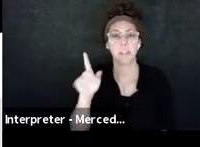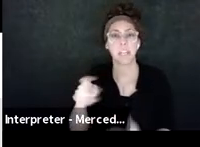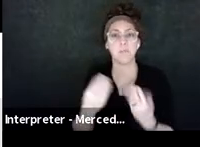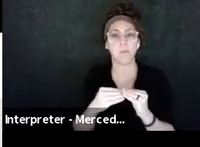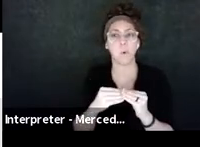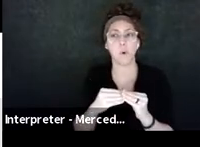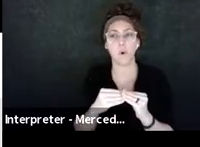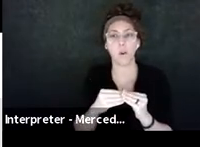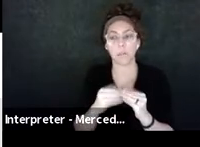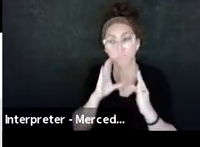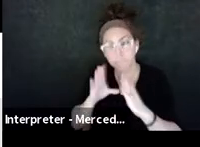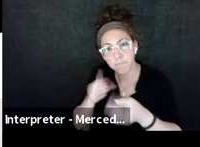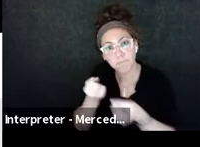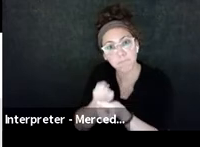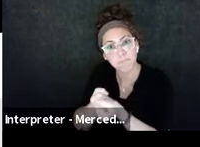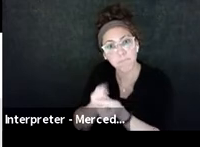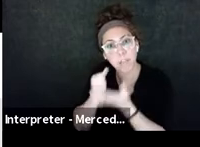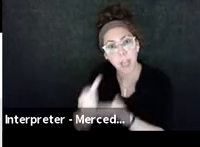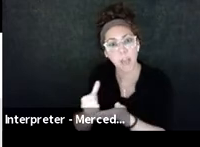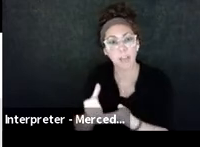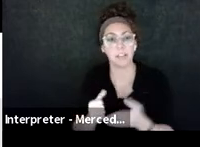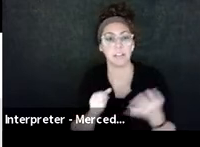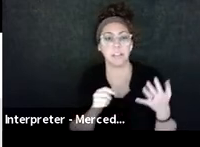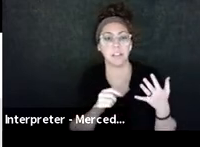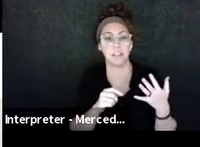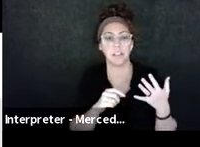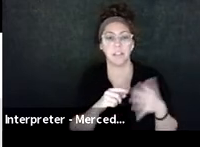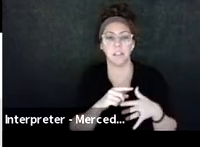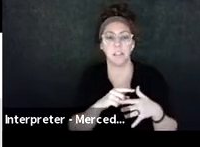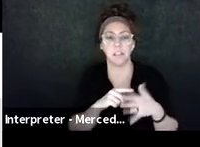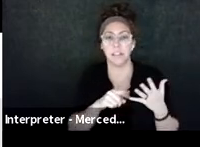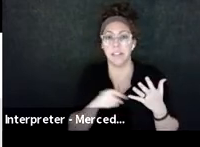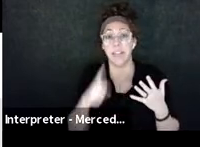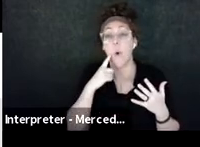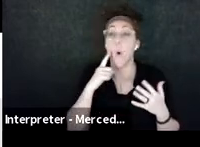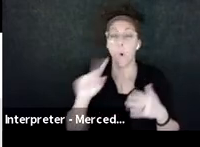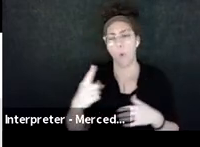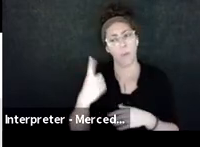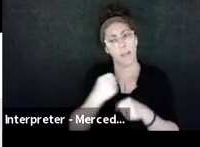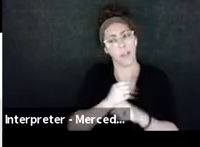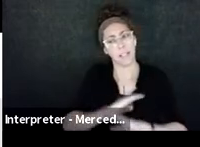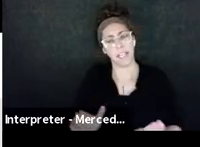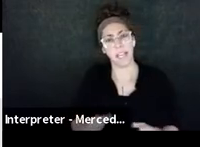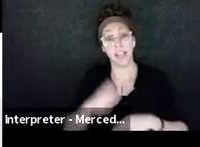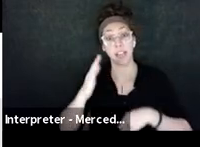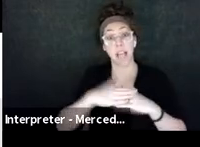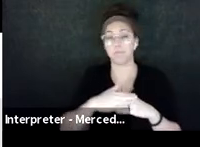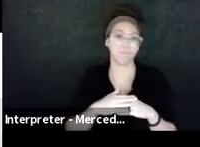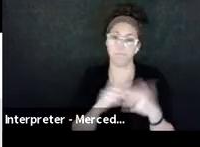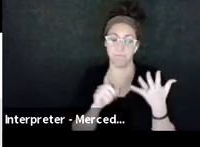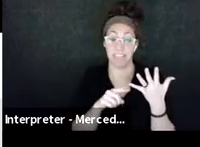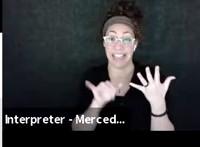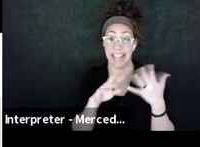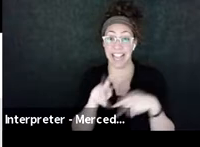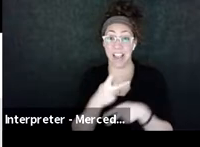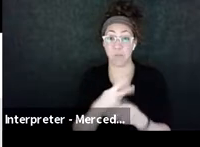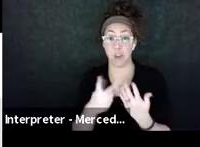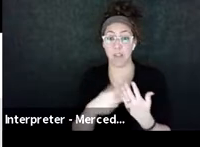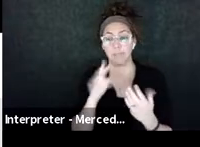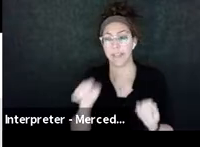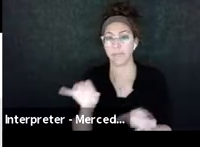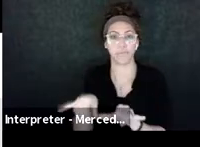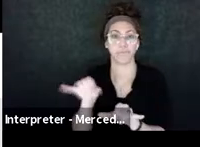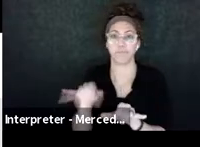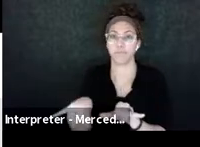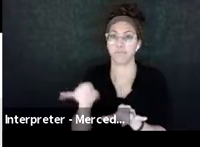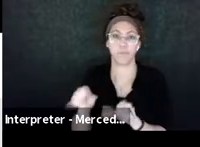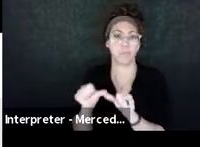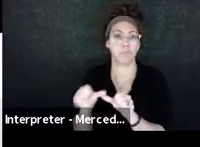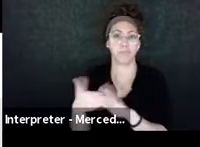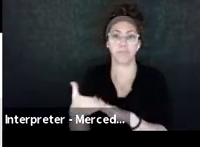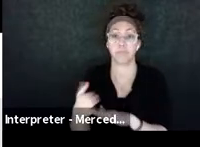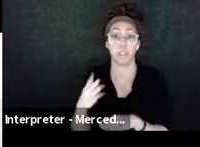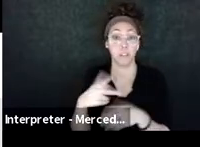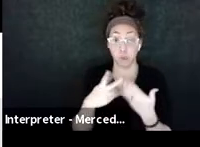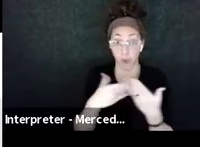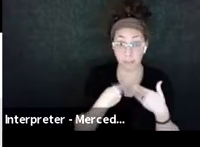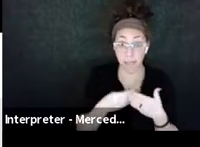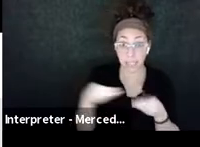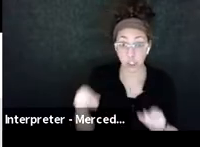maria.rodriguez: And this permanent supportive housing programs don't have a time frame of you could only be here for a year or two years, people can be in those programs and definitely for the as long as the problem continues to get funded and getting that intensive case management.